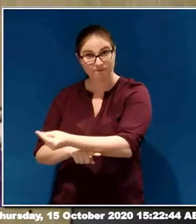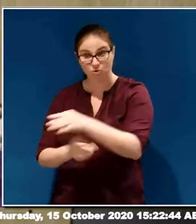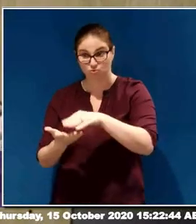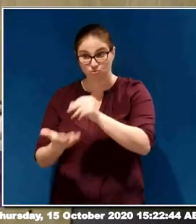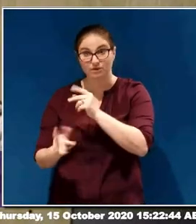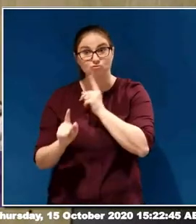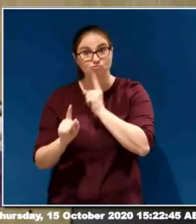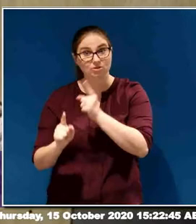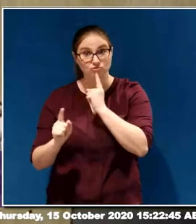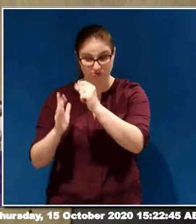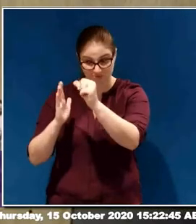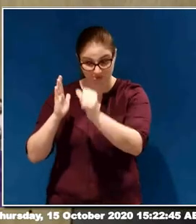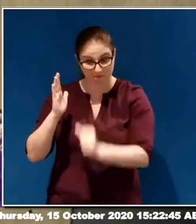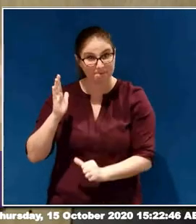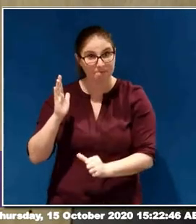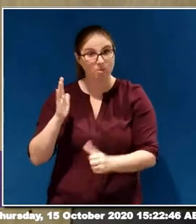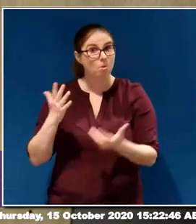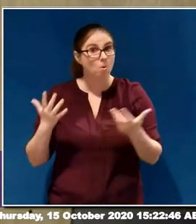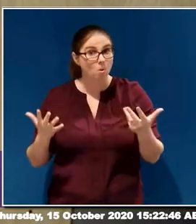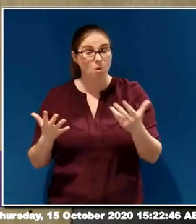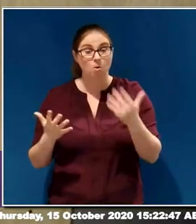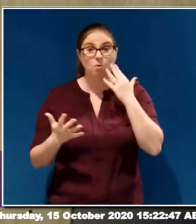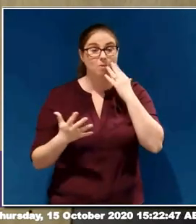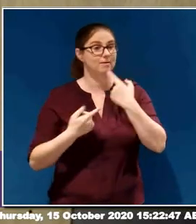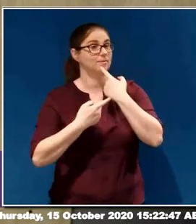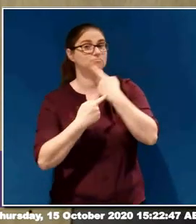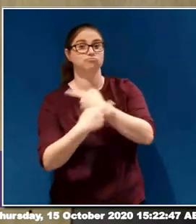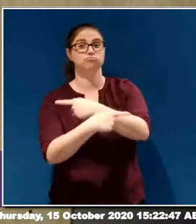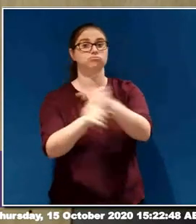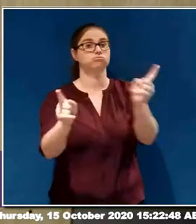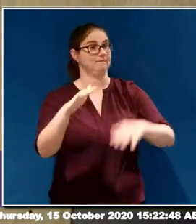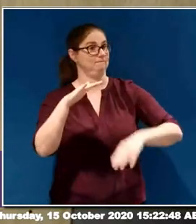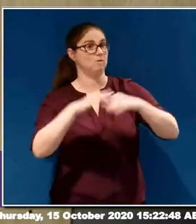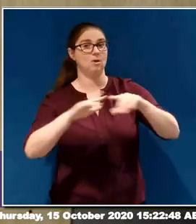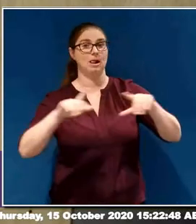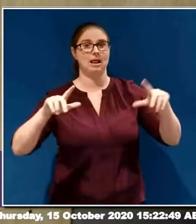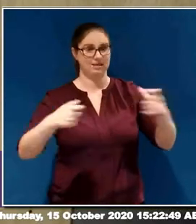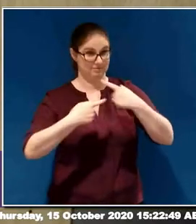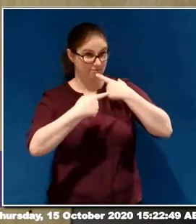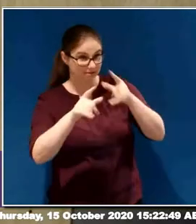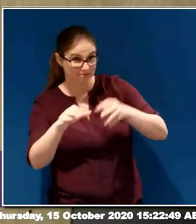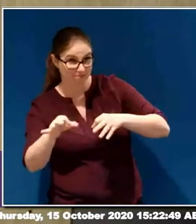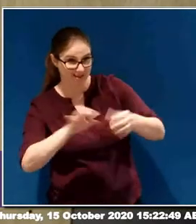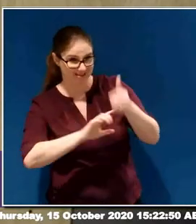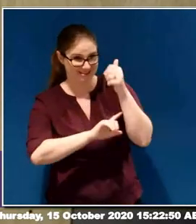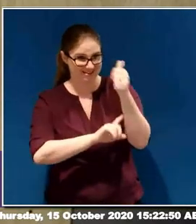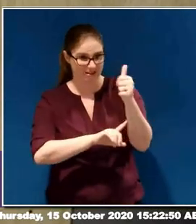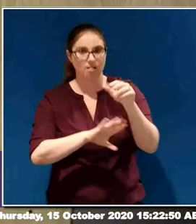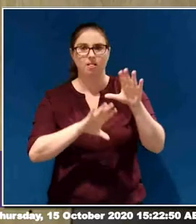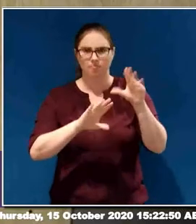a whole class an instruction, you then go to that student and see whether they understand what's just been said.